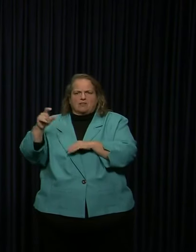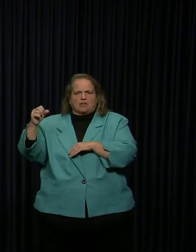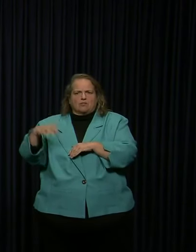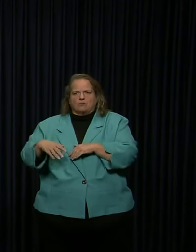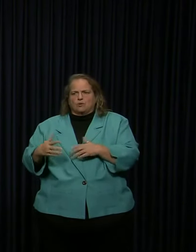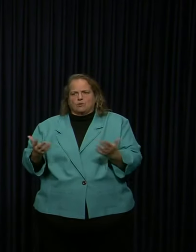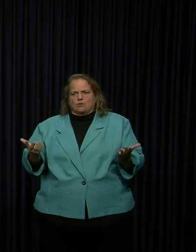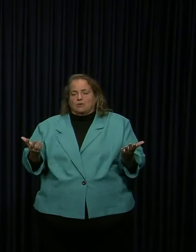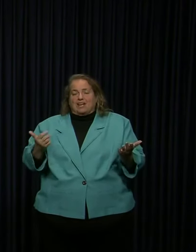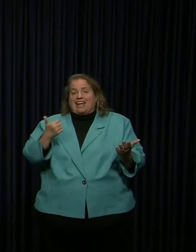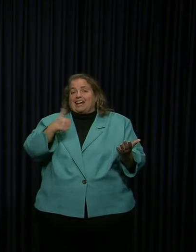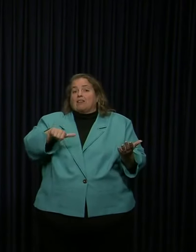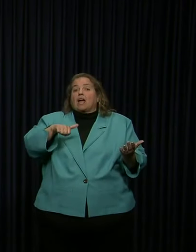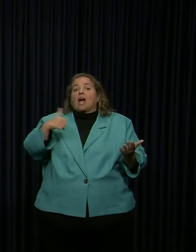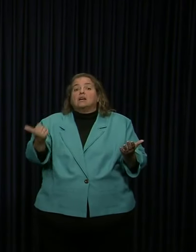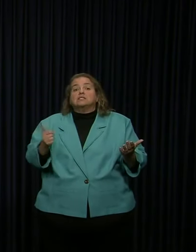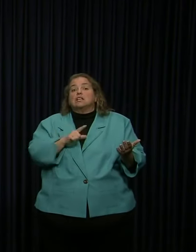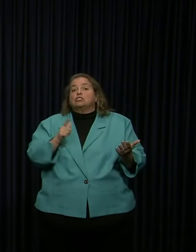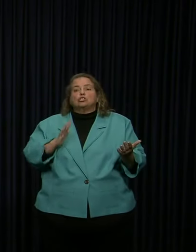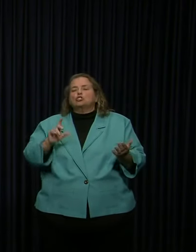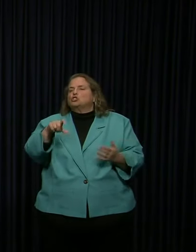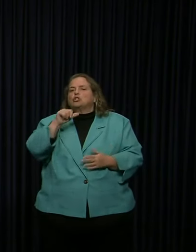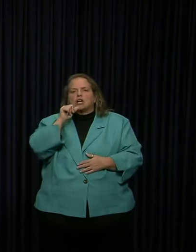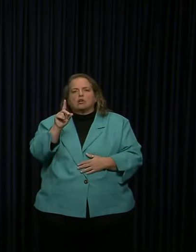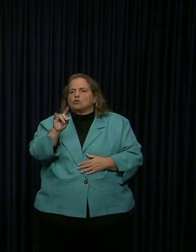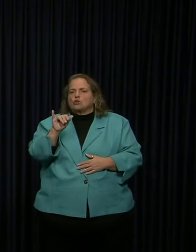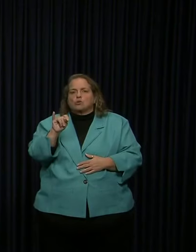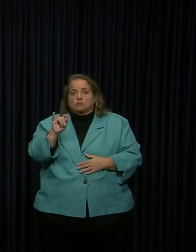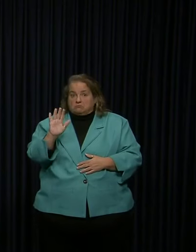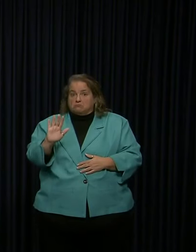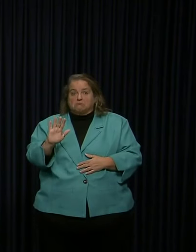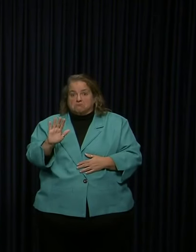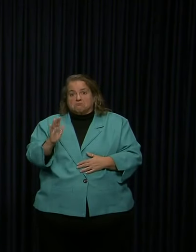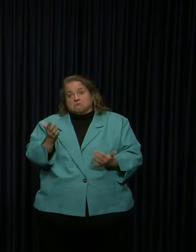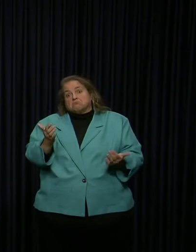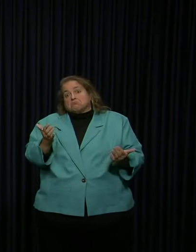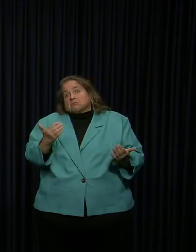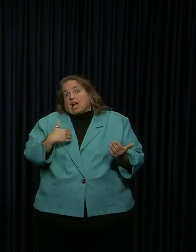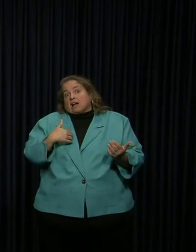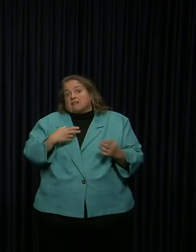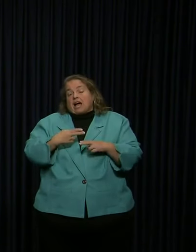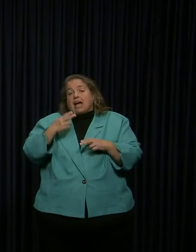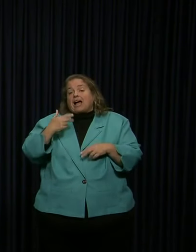DR. STACK. THERE IS CONCERN WITH SOME MEDICAL STACK THAT THE SELF